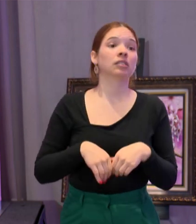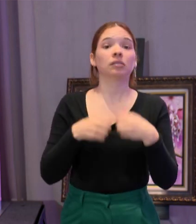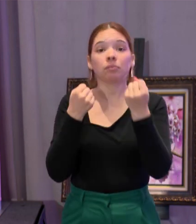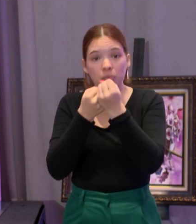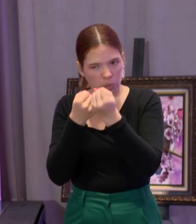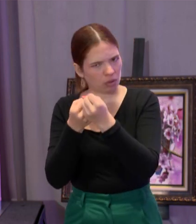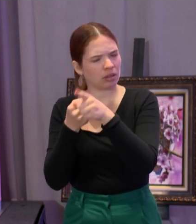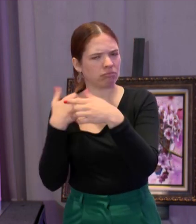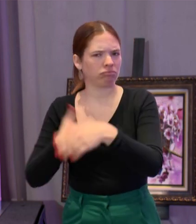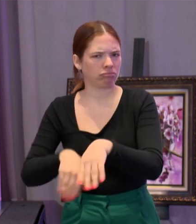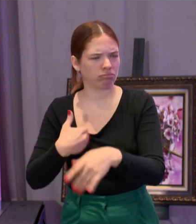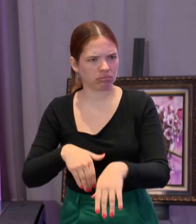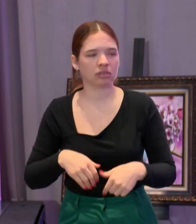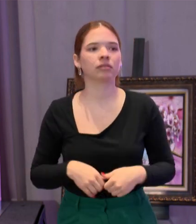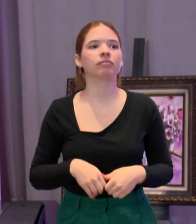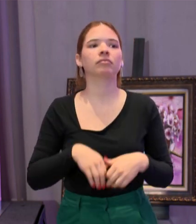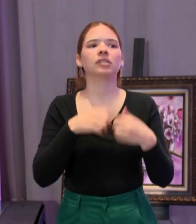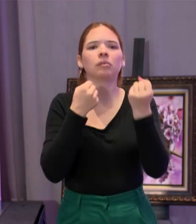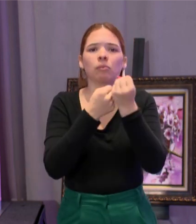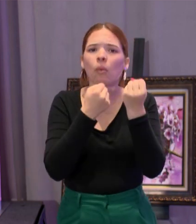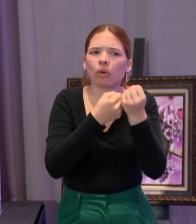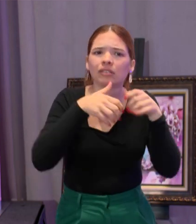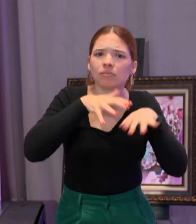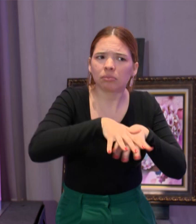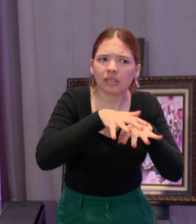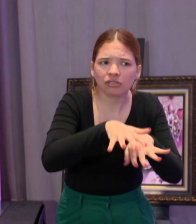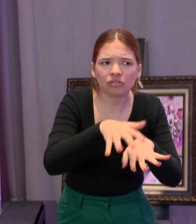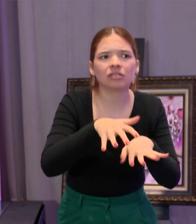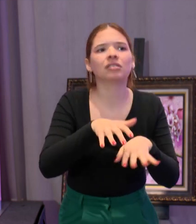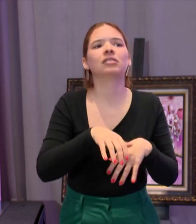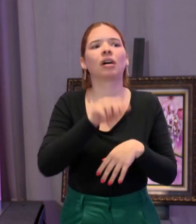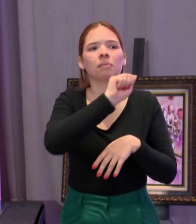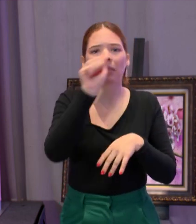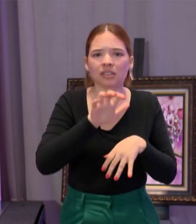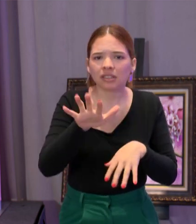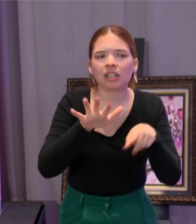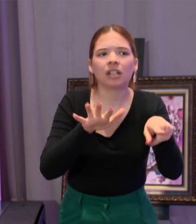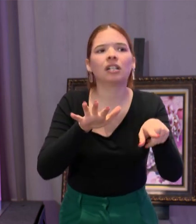SPONSOR OF THE PARADE AND AMAZON